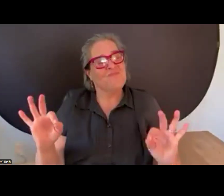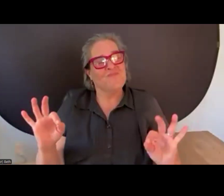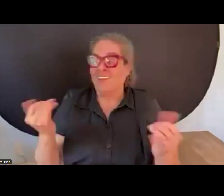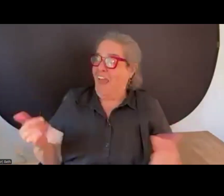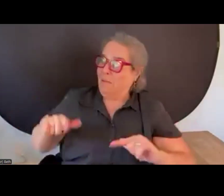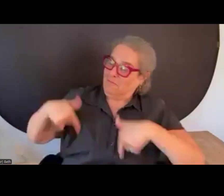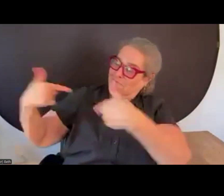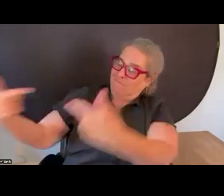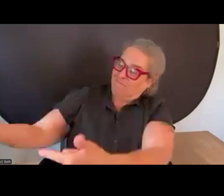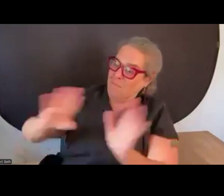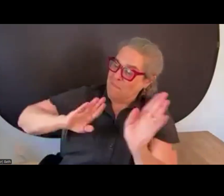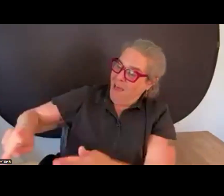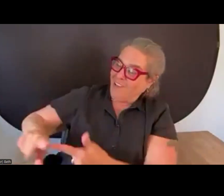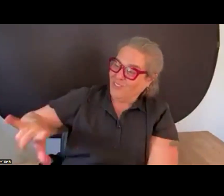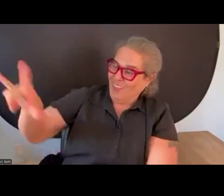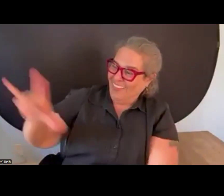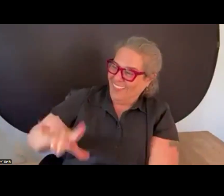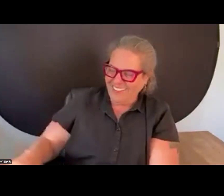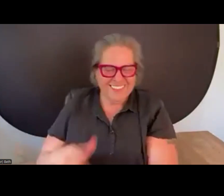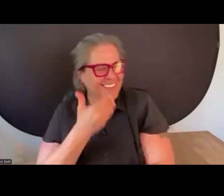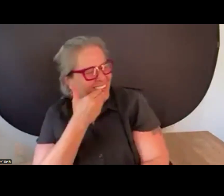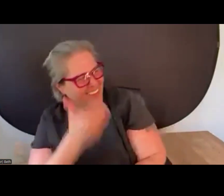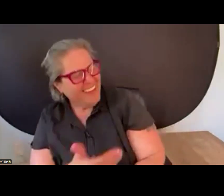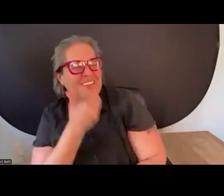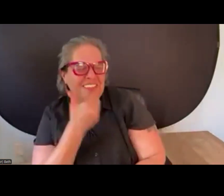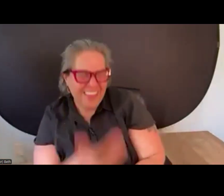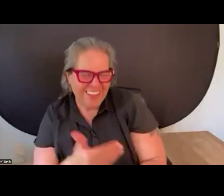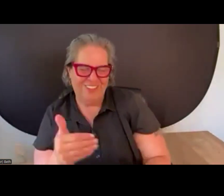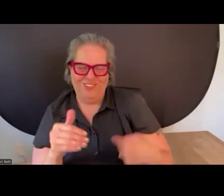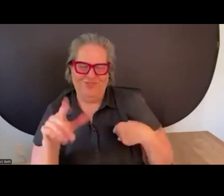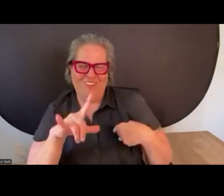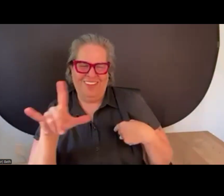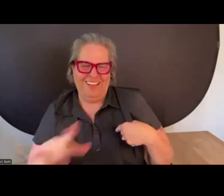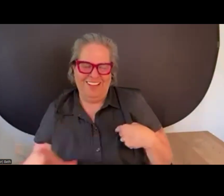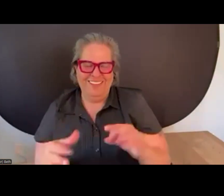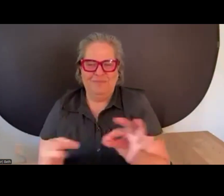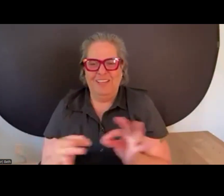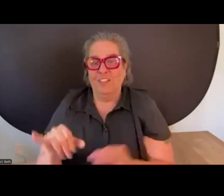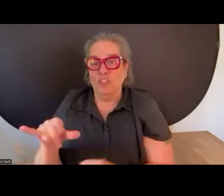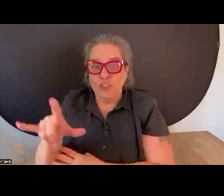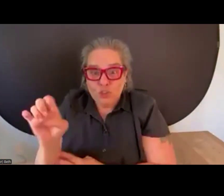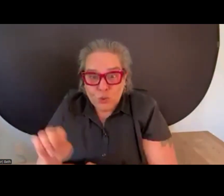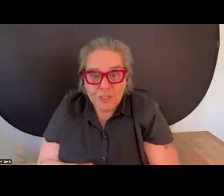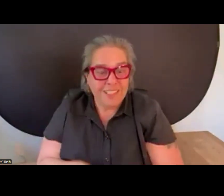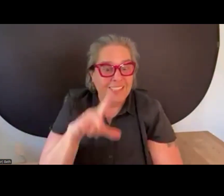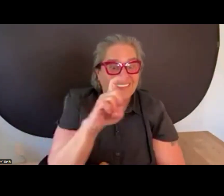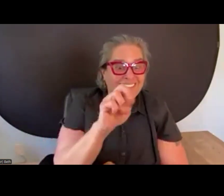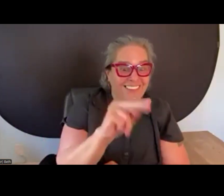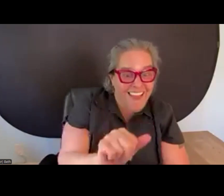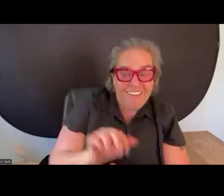Thank you so much to Julie and Deanna, for those wonderful presentations.